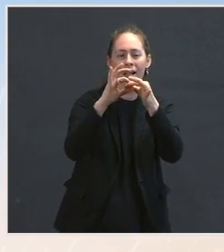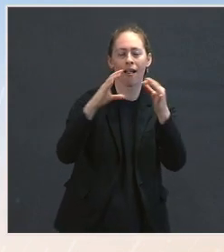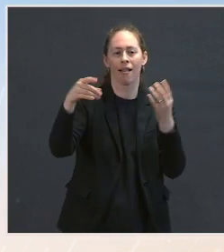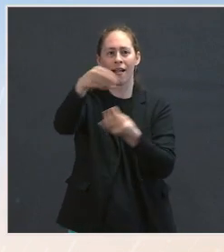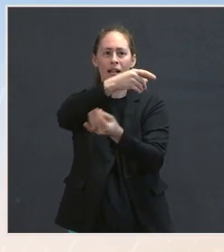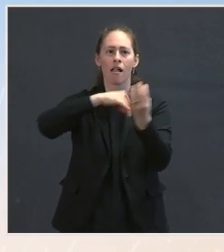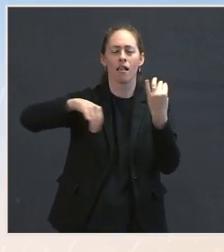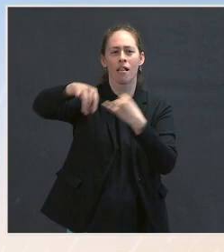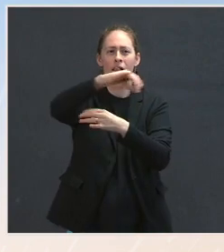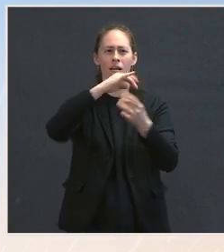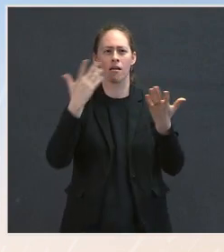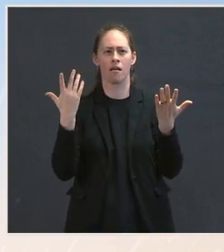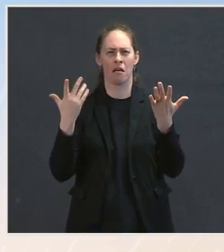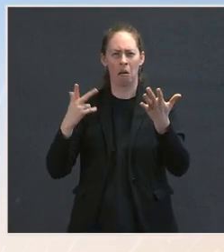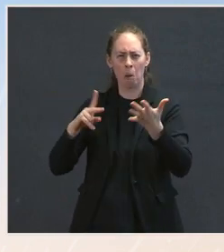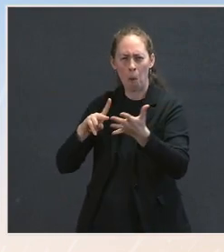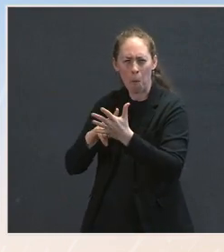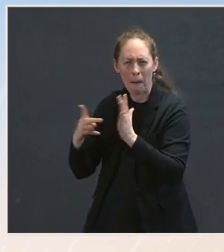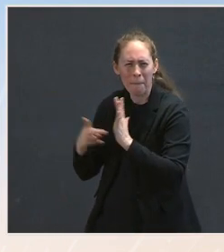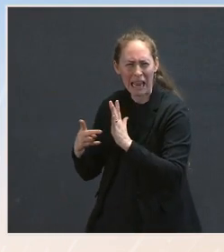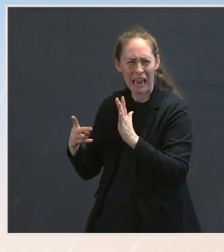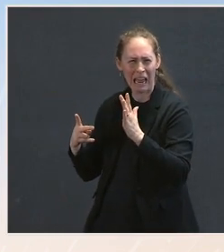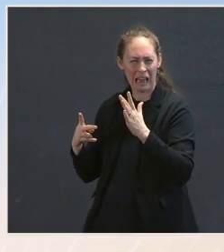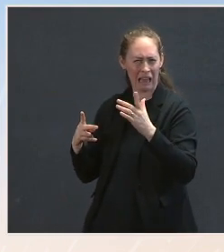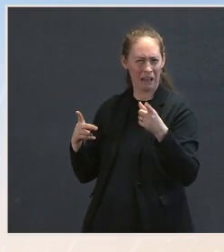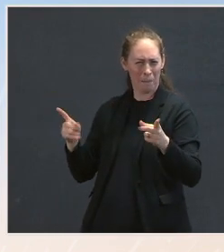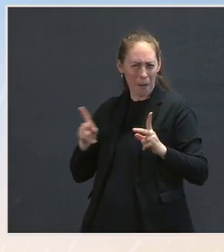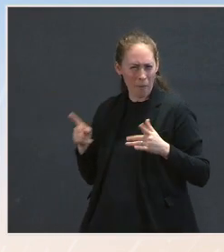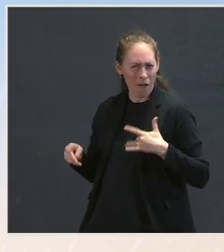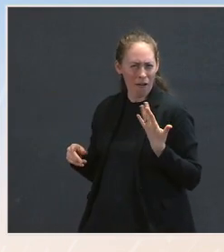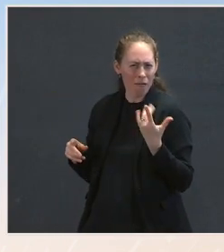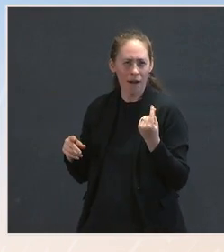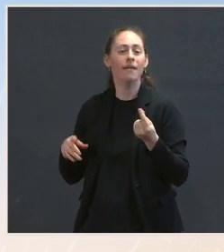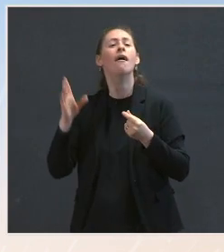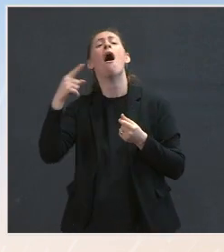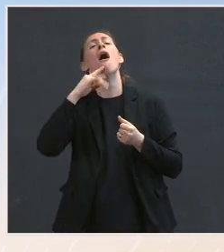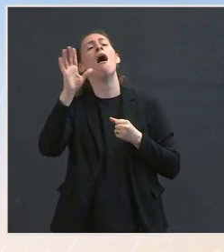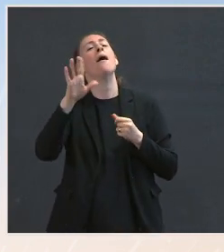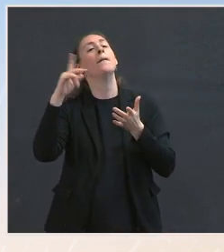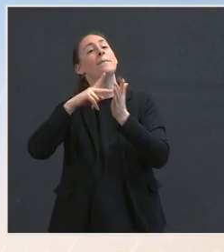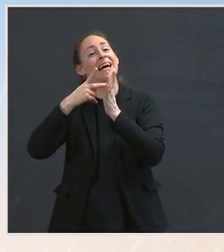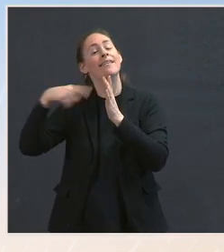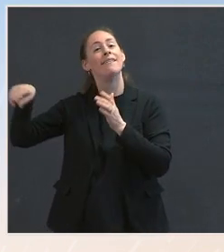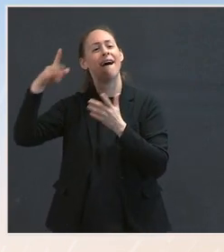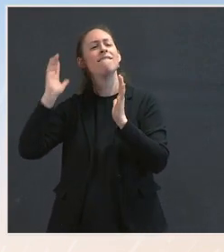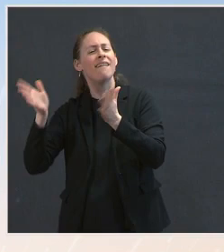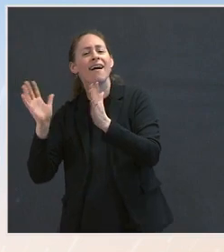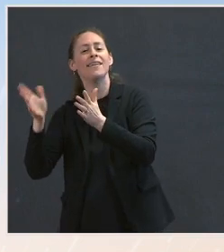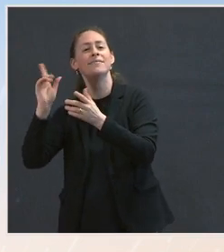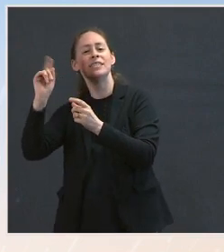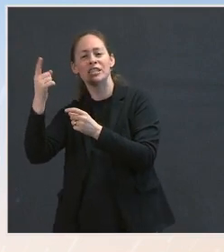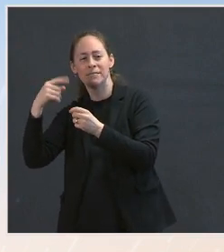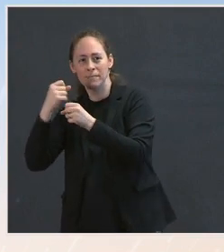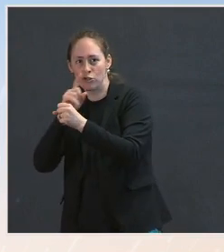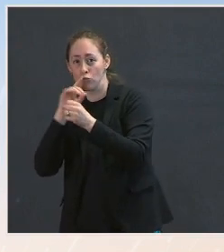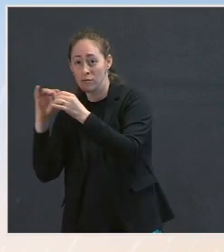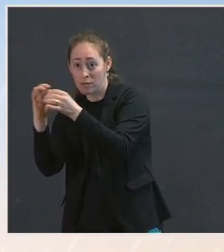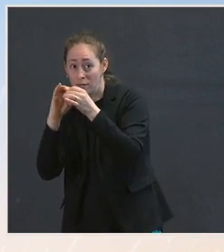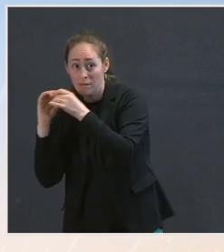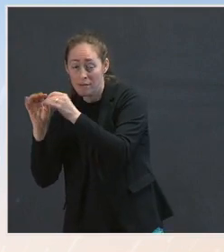speaking to him about this issue, though? Ms. Psaki: He spoke with him last week; they did a readout. I don't think I have anything more about their call to read out.